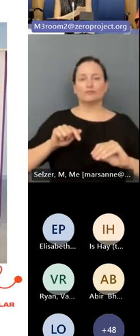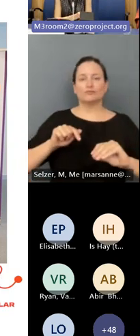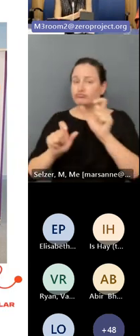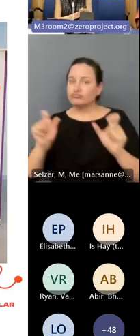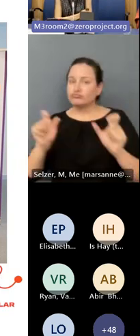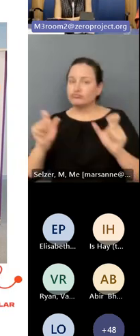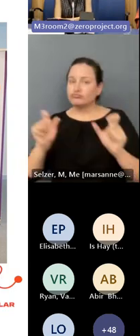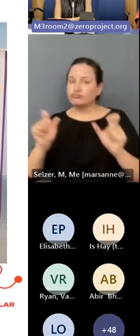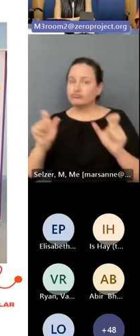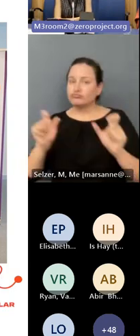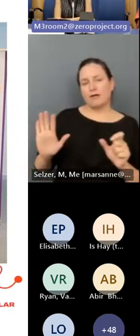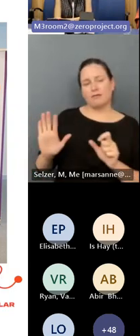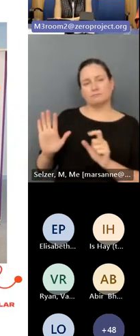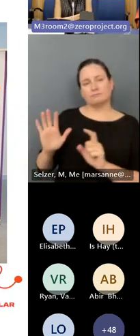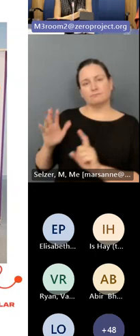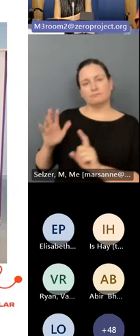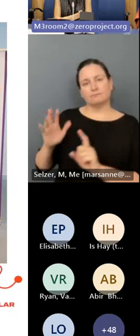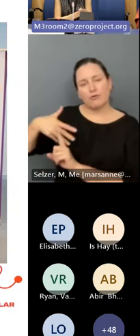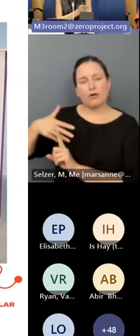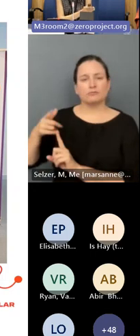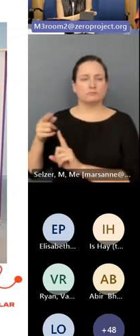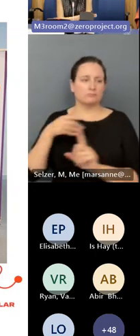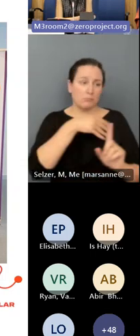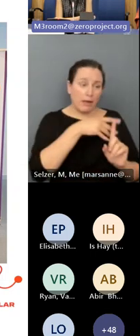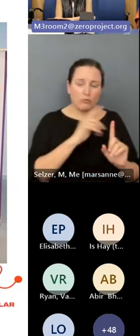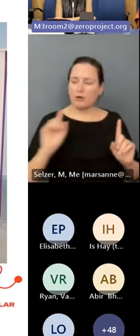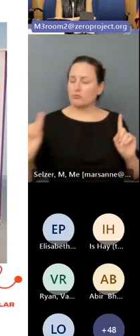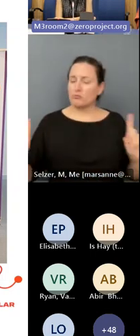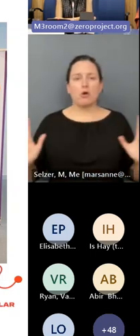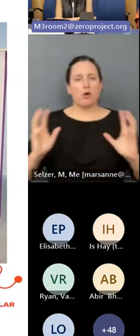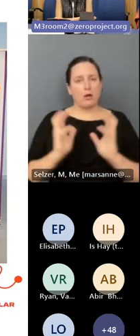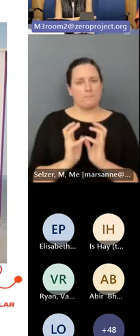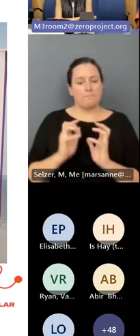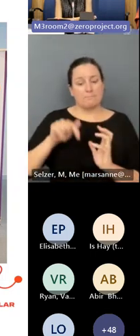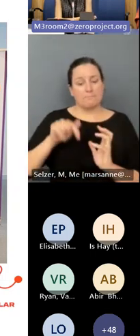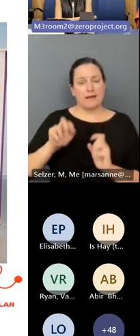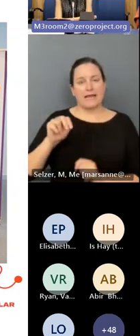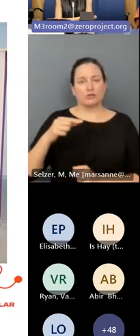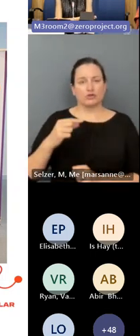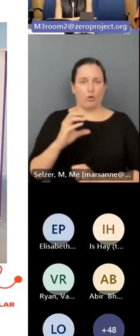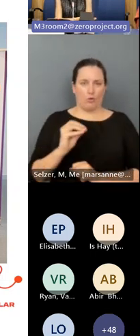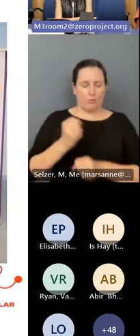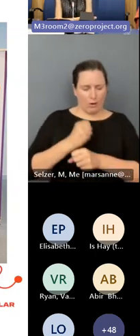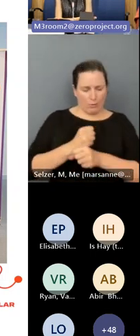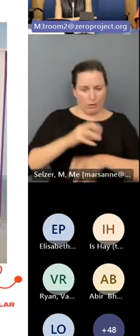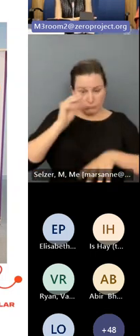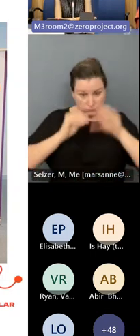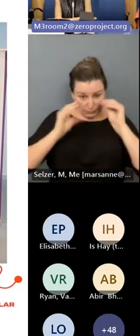come and work with NGOs and have employment opportunities later on. I three angles, we keep